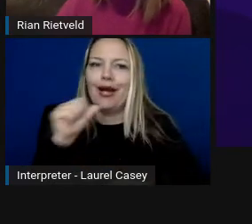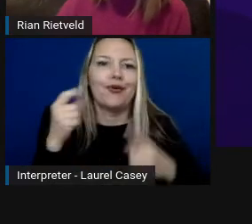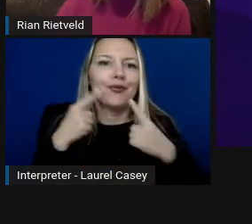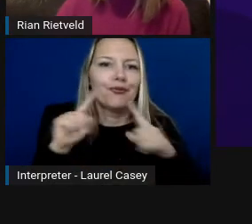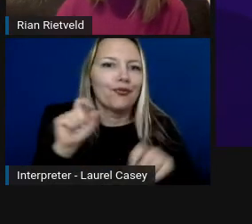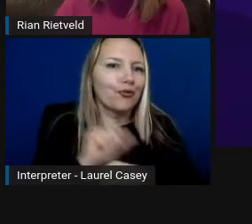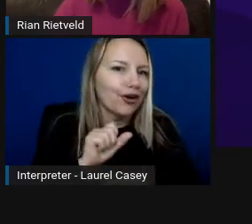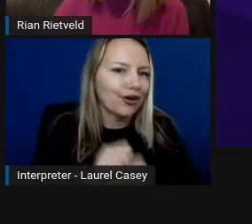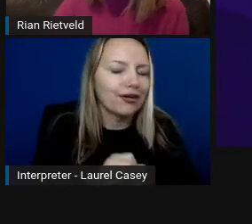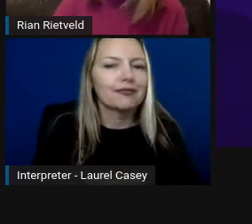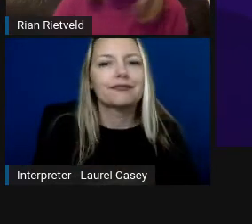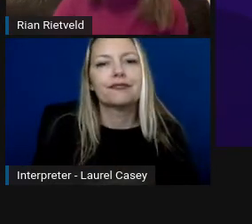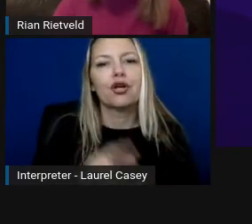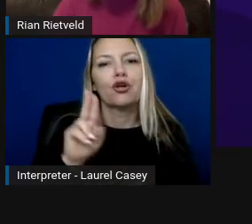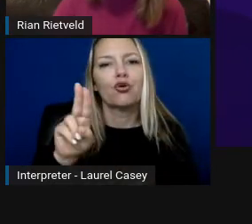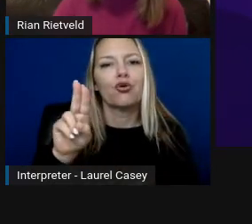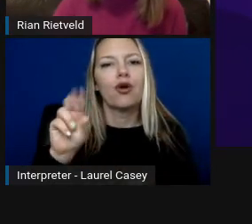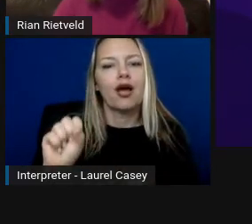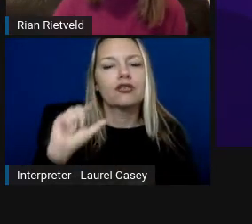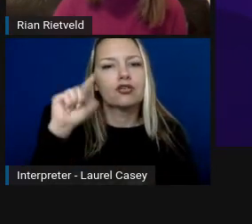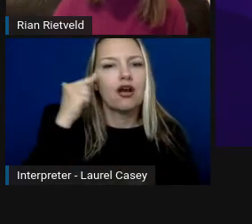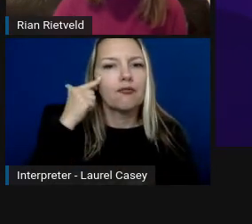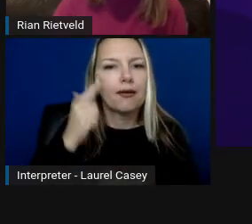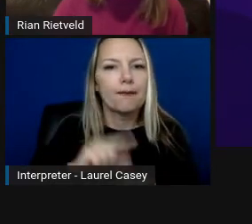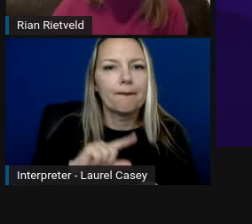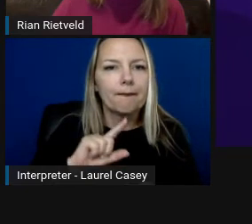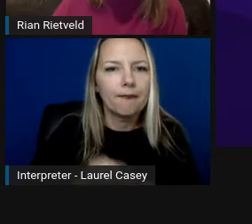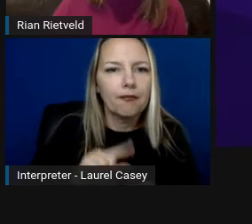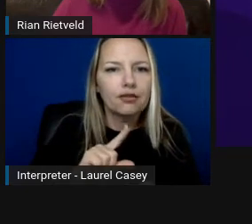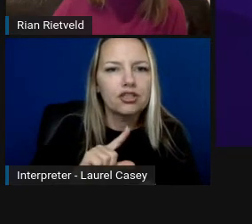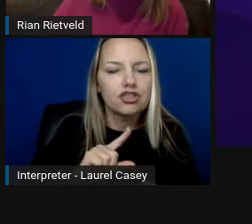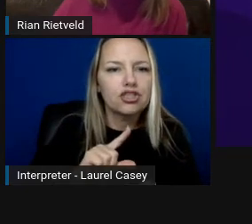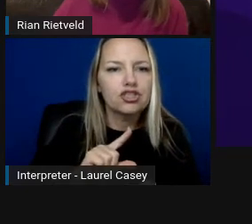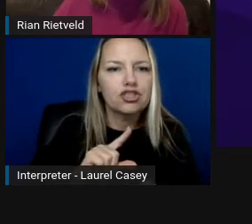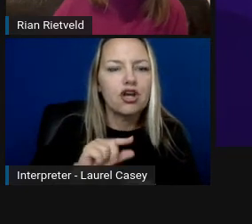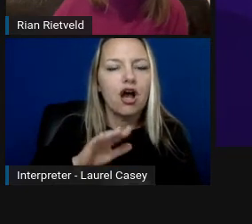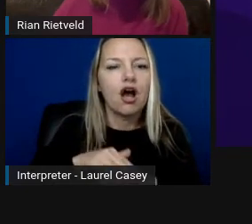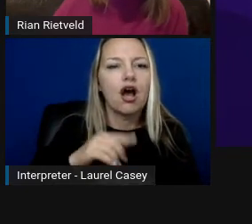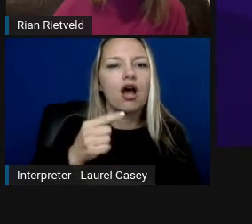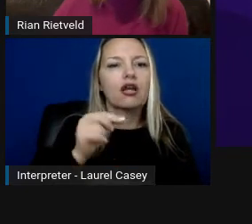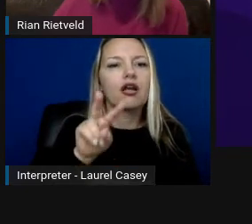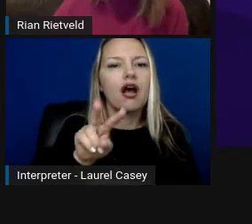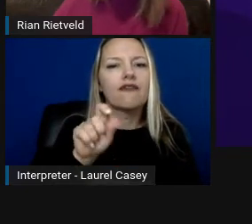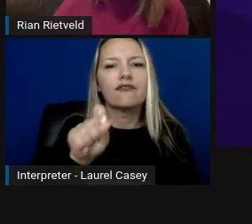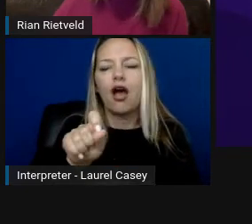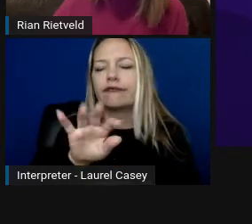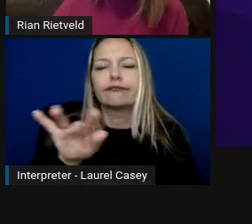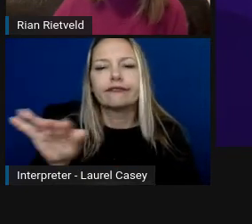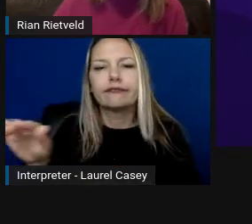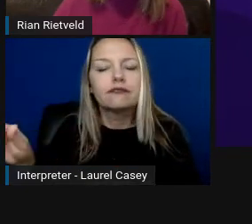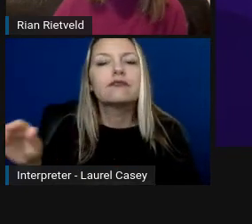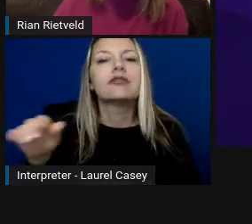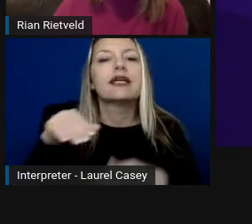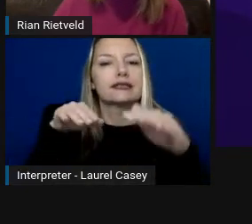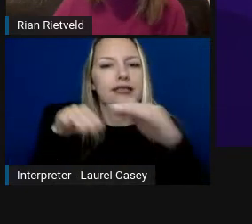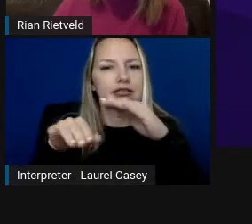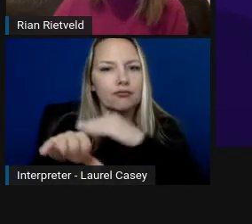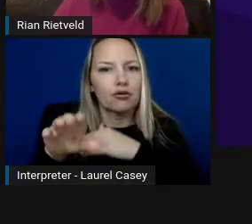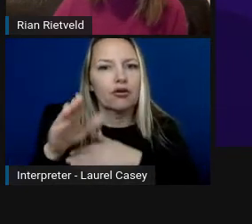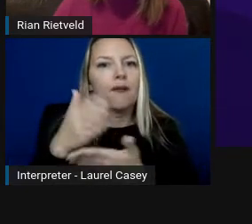The US Government published on alphagov.github.io, accessible components.